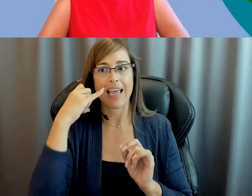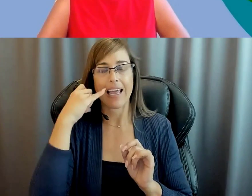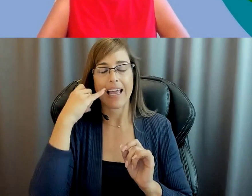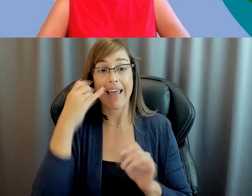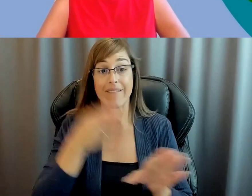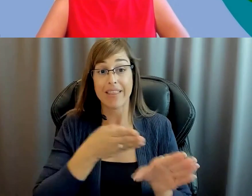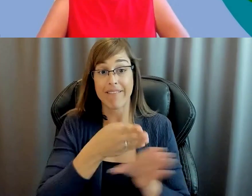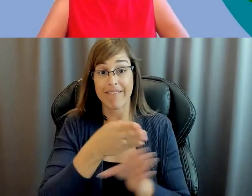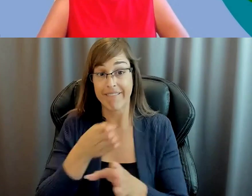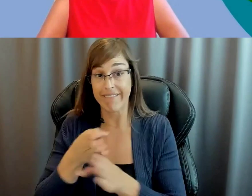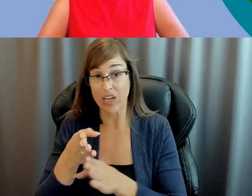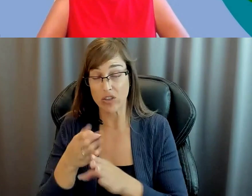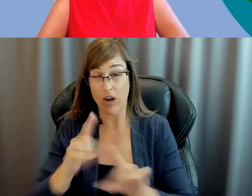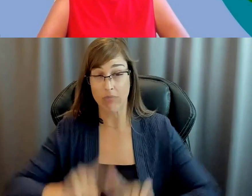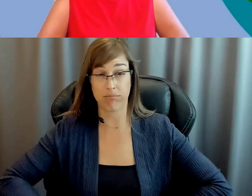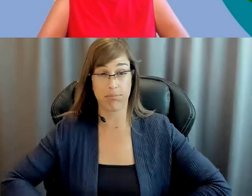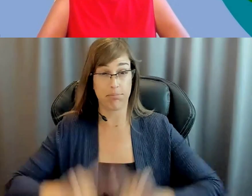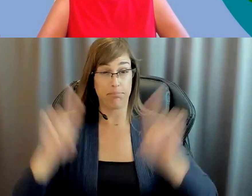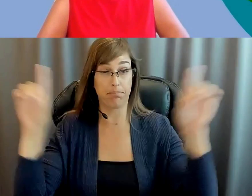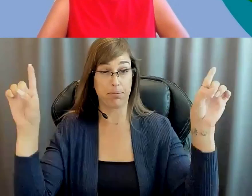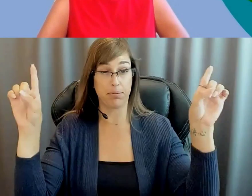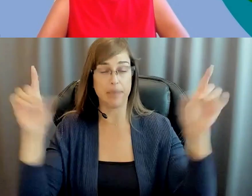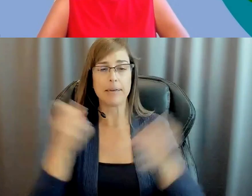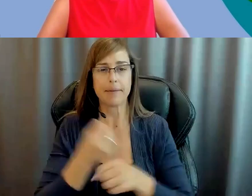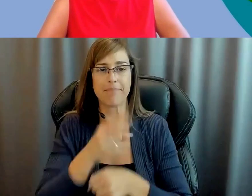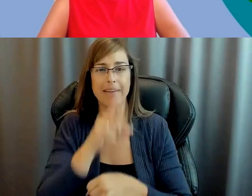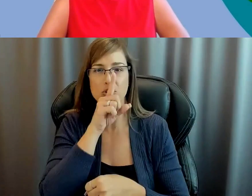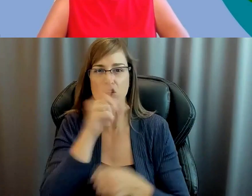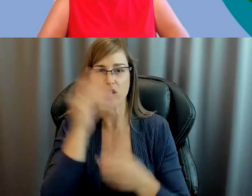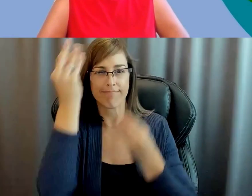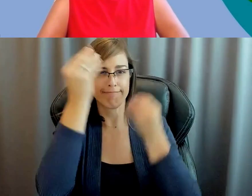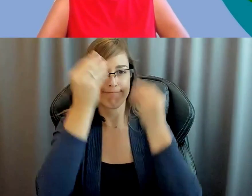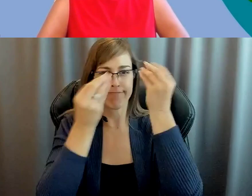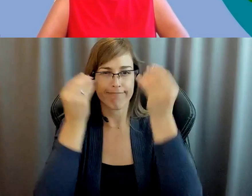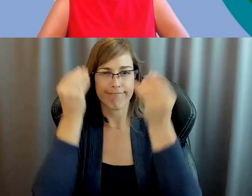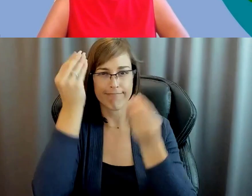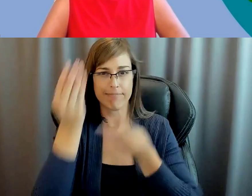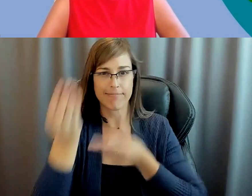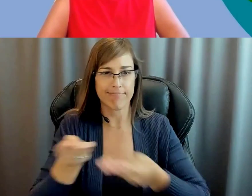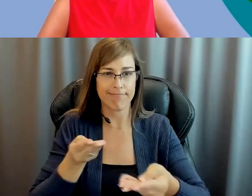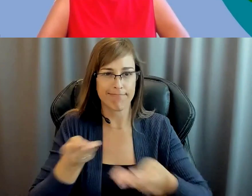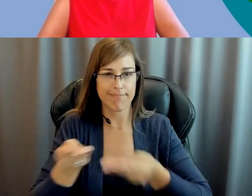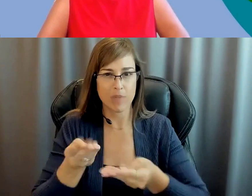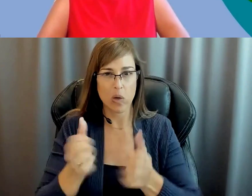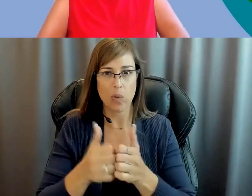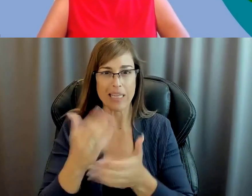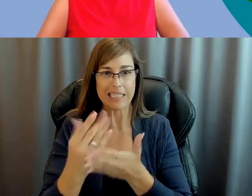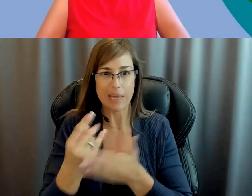very vastly different, again, I would make sure that you're collaborating with someone that's trust .. and someone who's very transparent